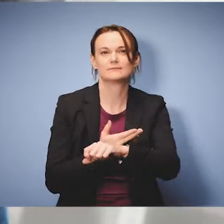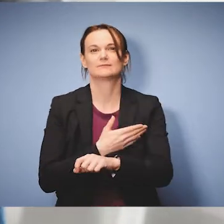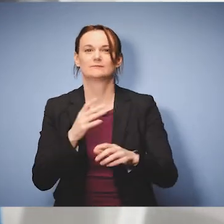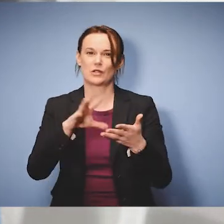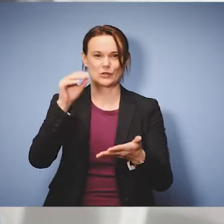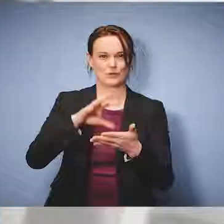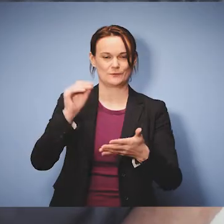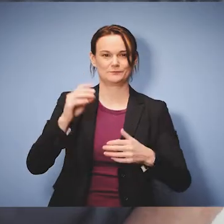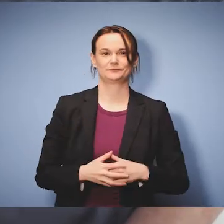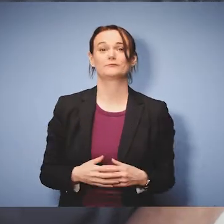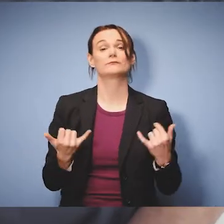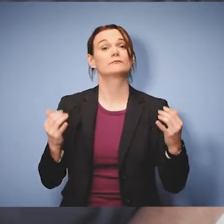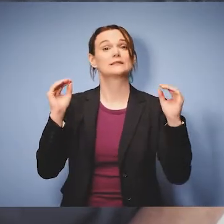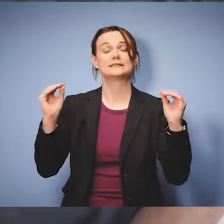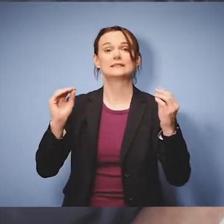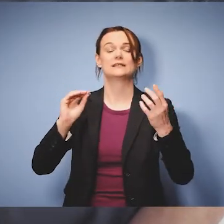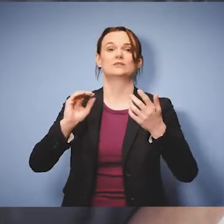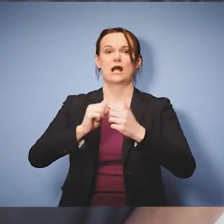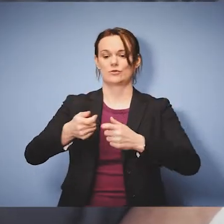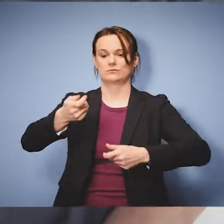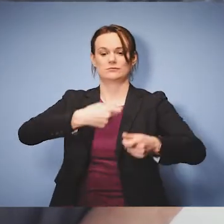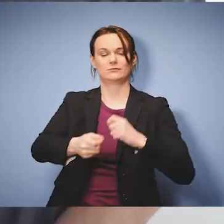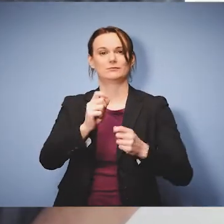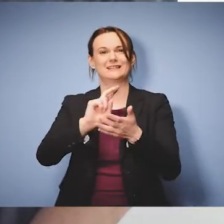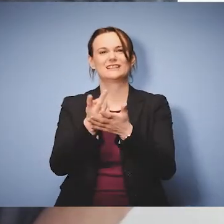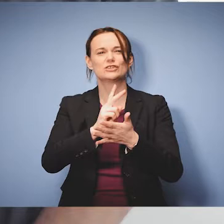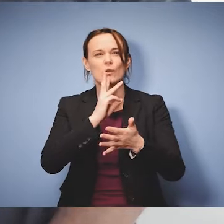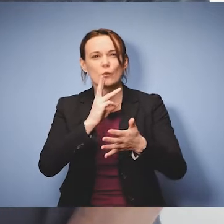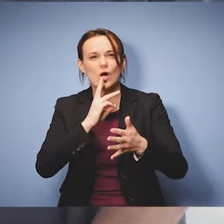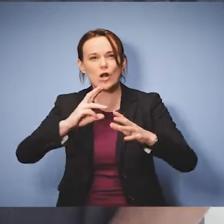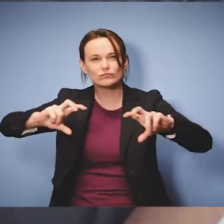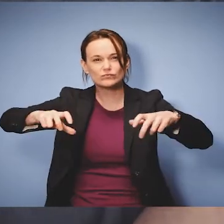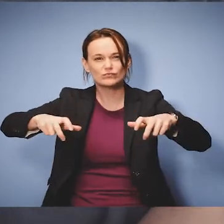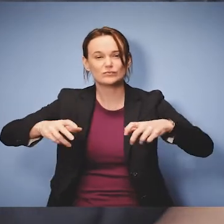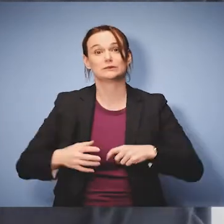on how to install your own kitchen faucet. Typically plumbing should be left to the trained professionals